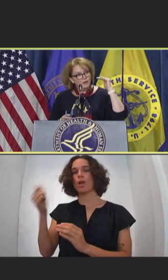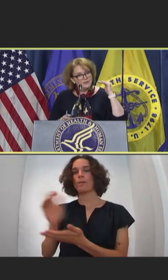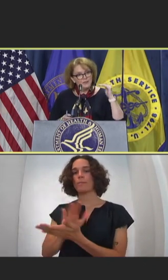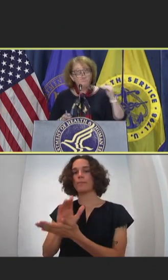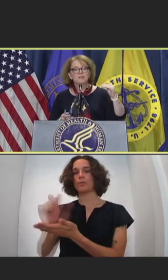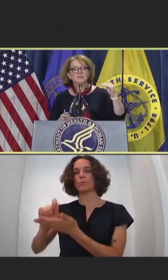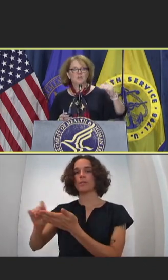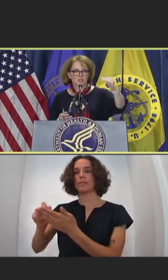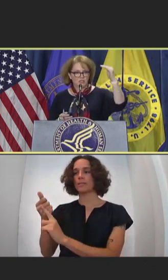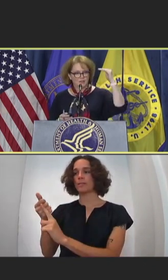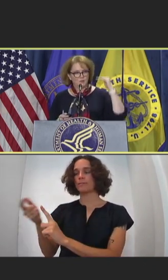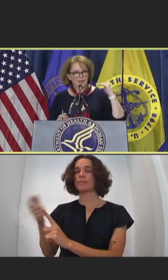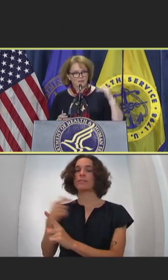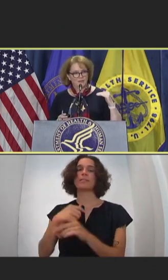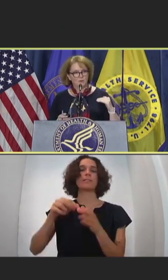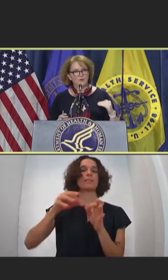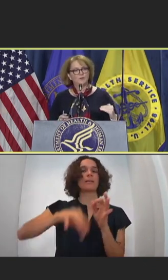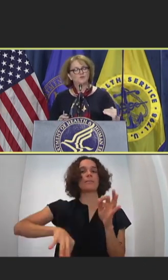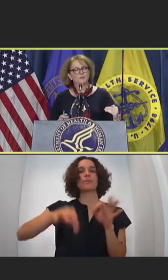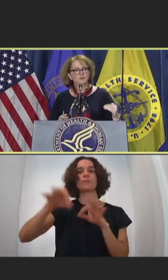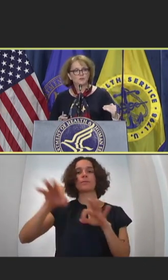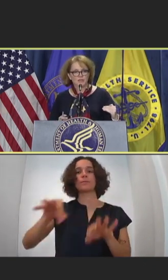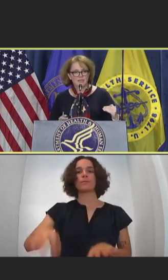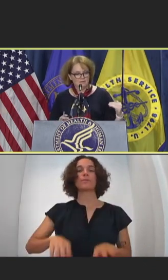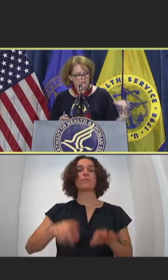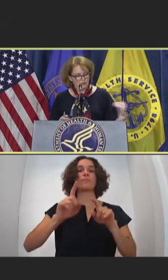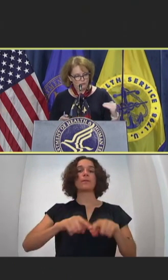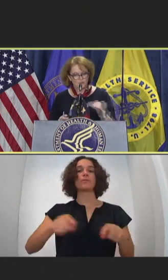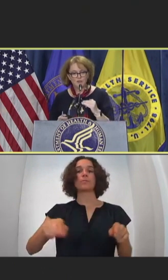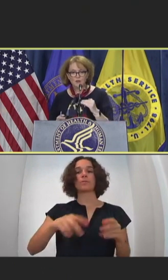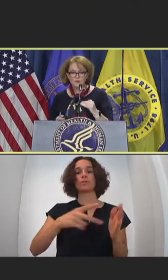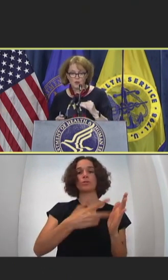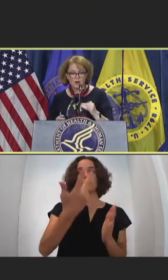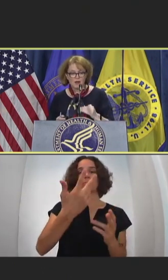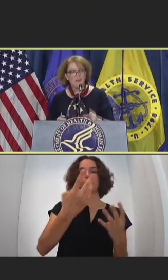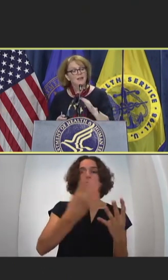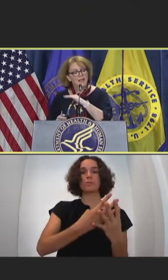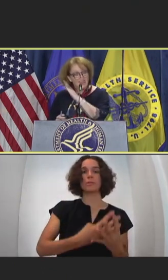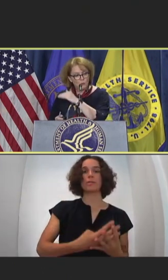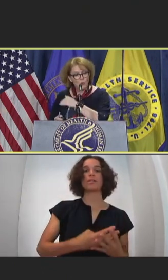simple instructions based on what the triple screen results are and what one